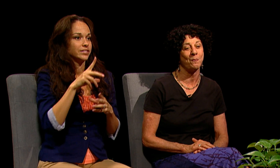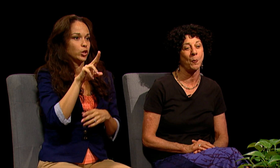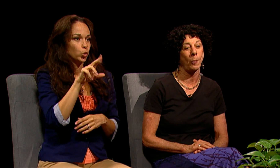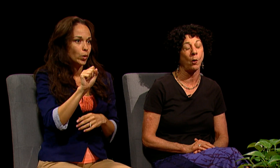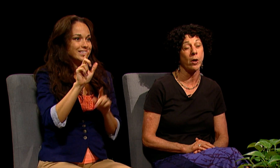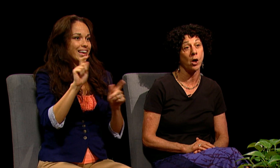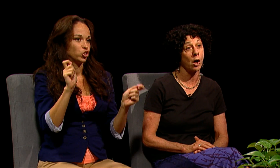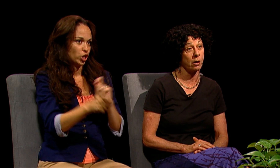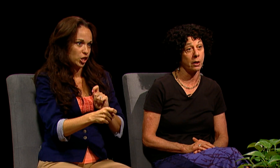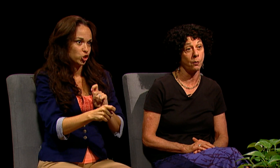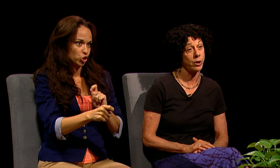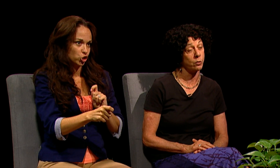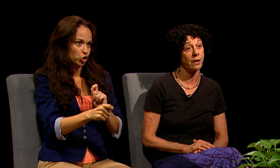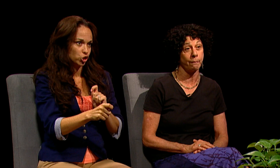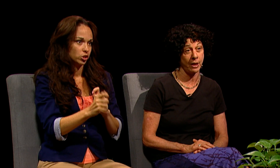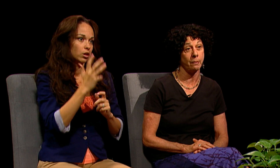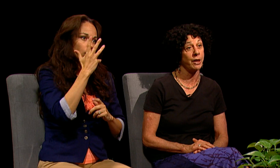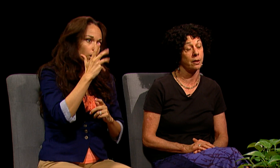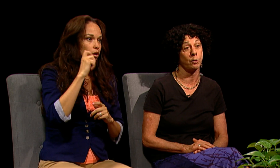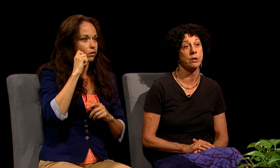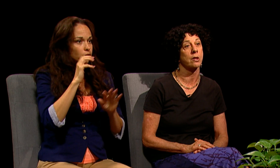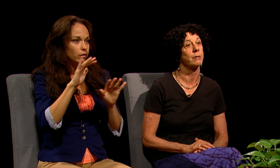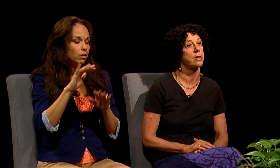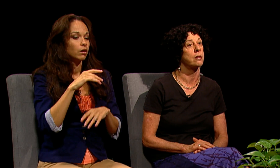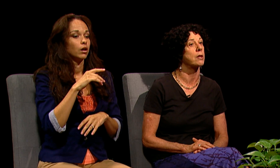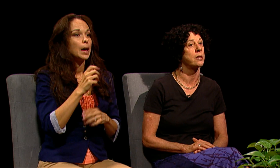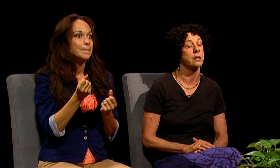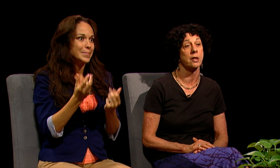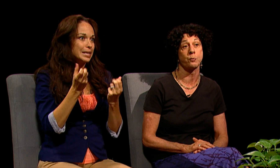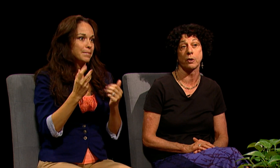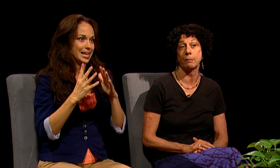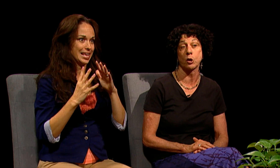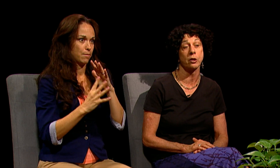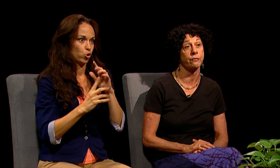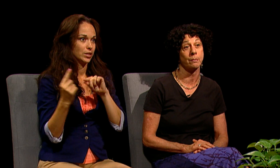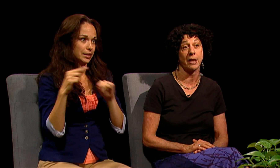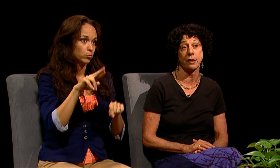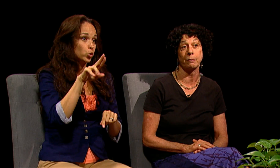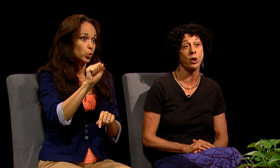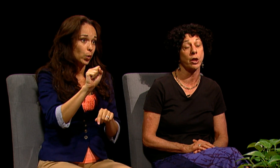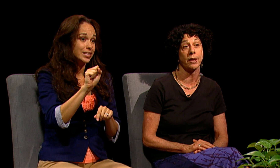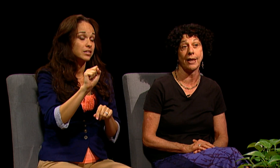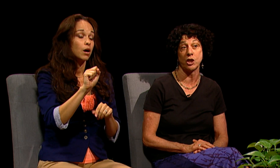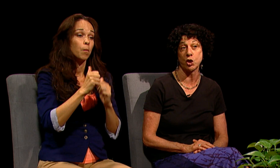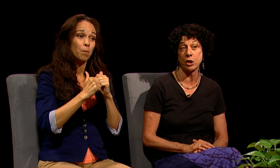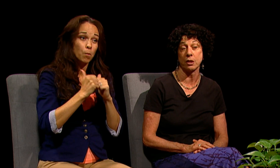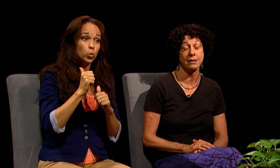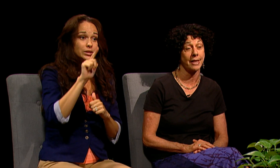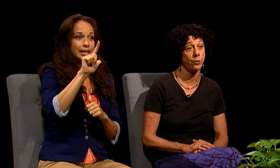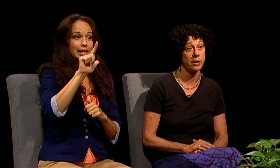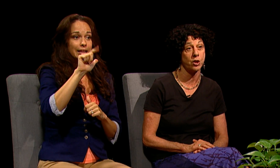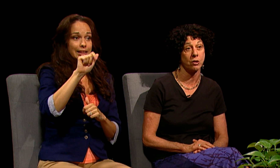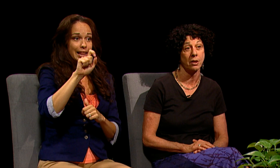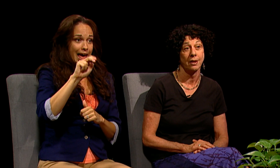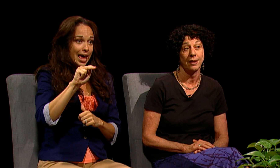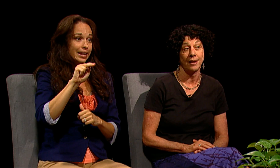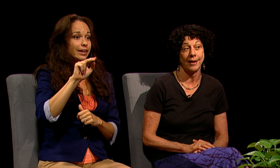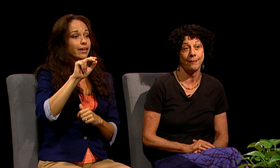WE ARE-- WE DO HAVE MANY, MANY IMMIGRANTS COME IN TO THE UNITED STATES, PRIMARILY, FROM LATIN AMERICA, ASIA, SOUTH ASIA.